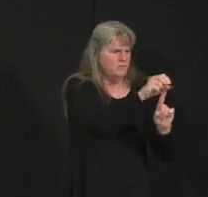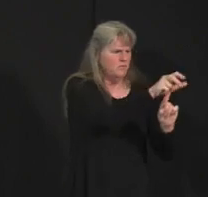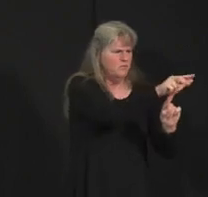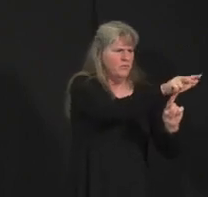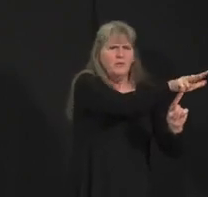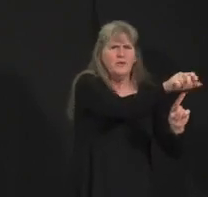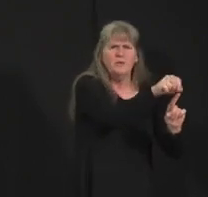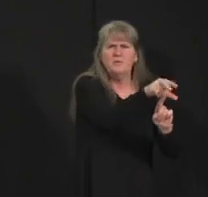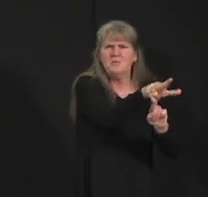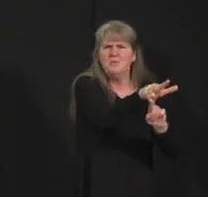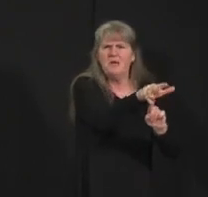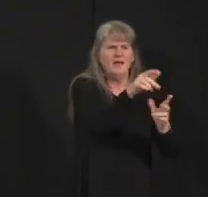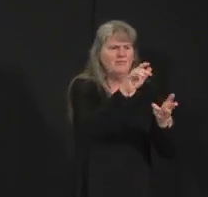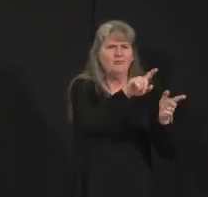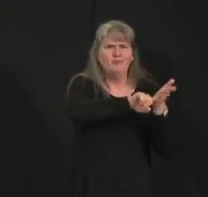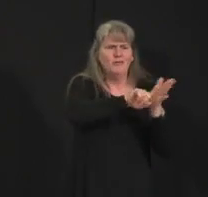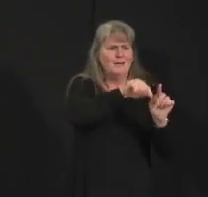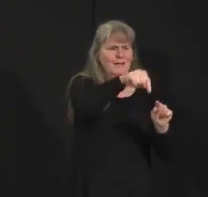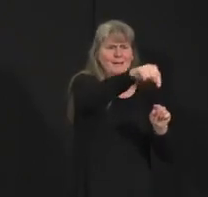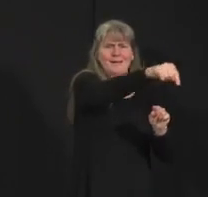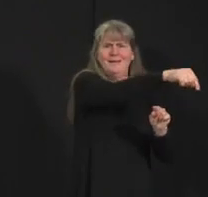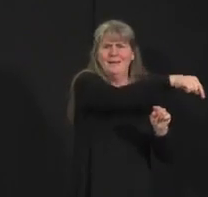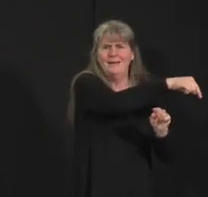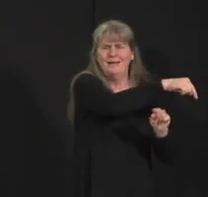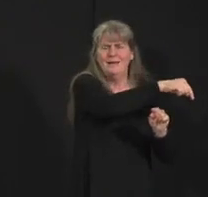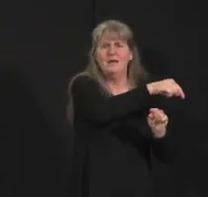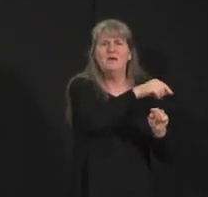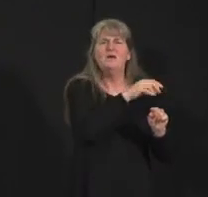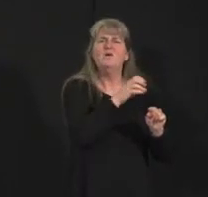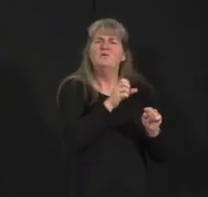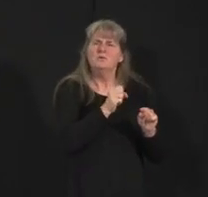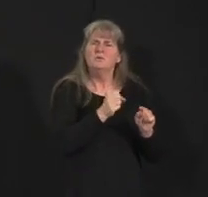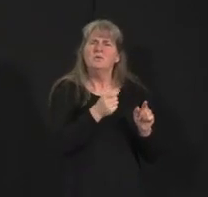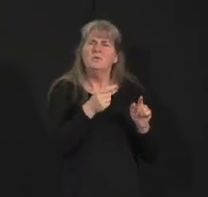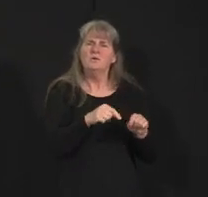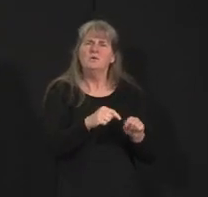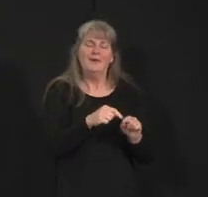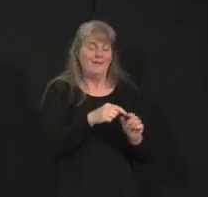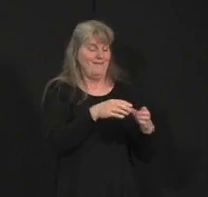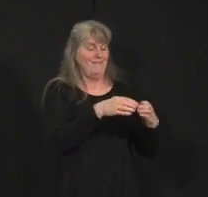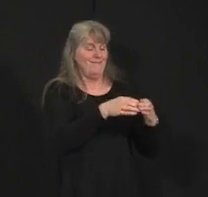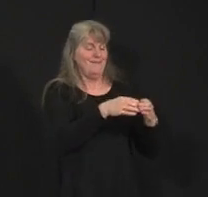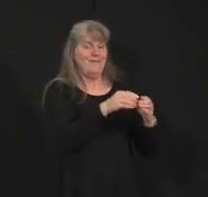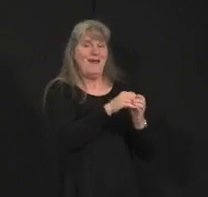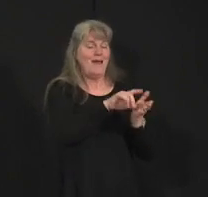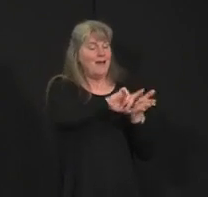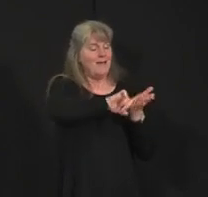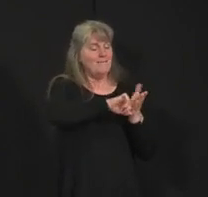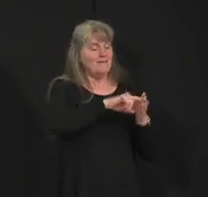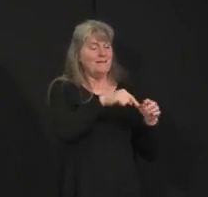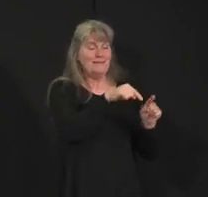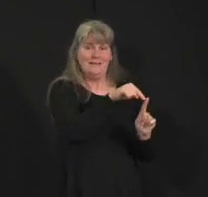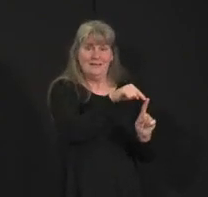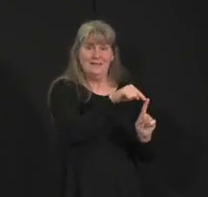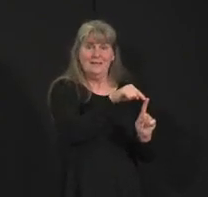contact. So we do, we can get into cluster investigations that are